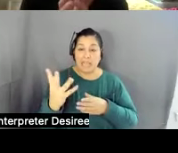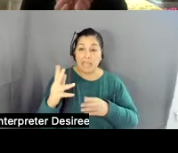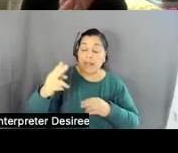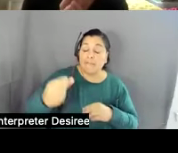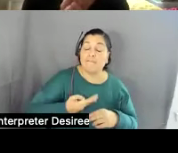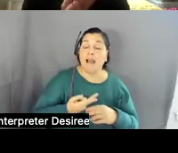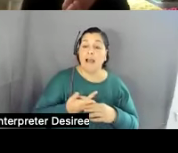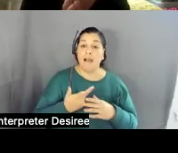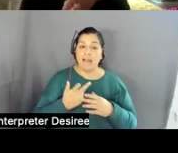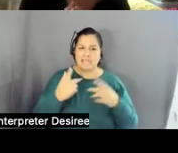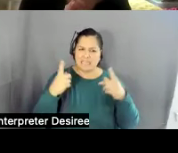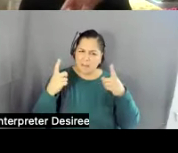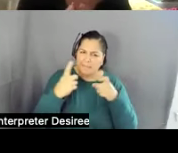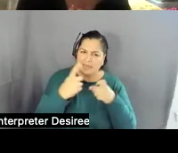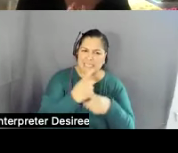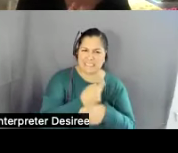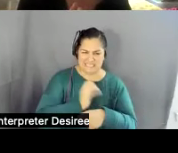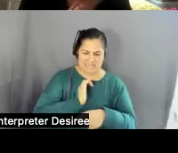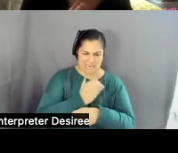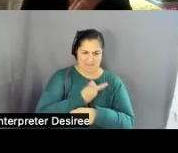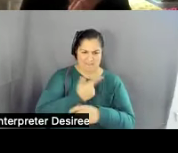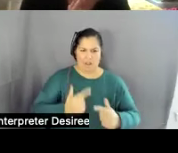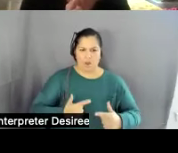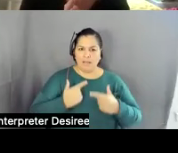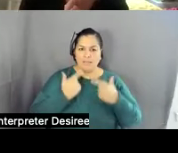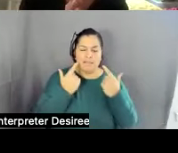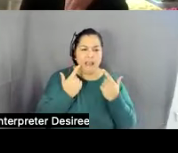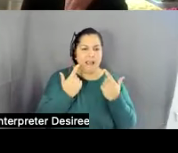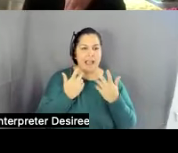and the world we live in and the hierarchy is that we are all a part of.